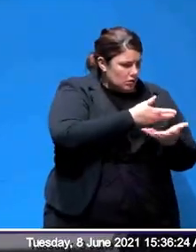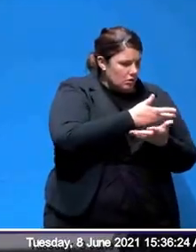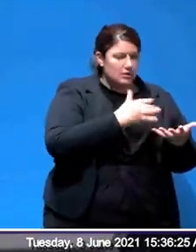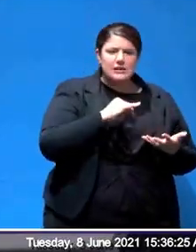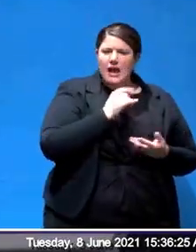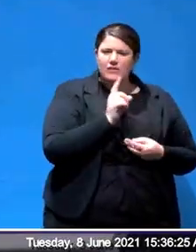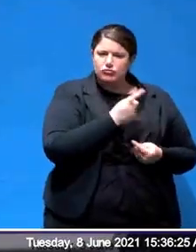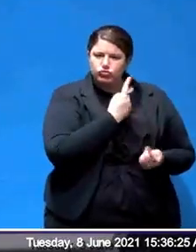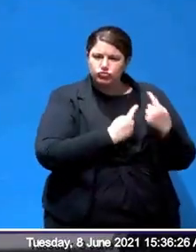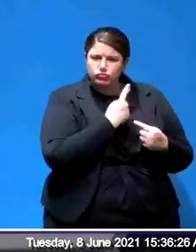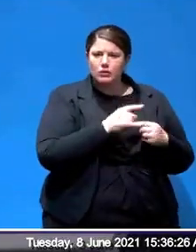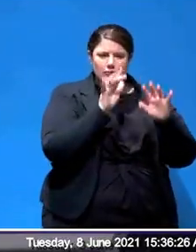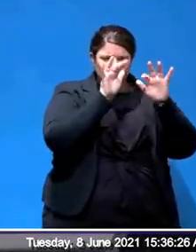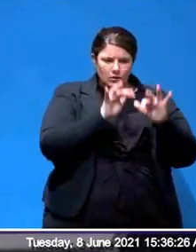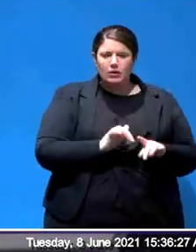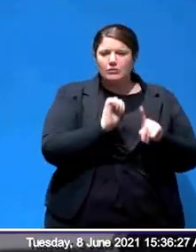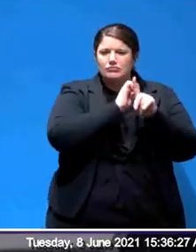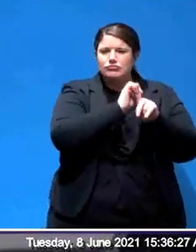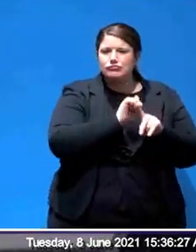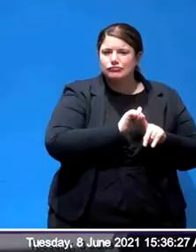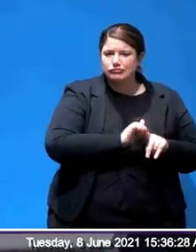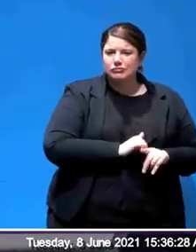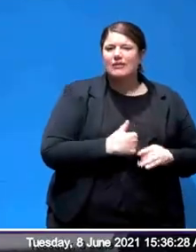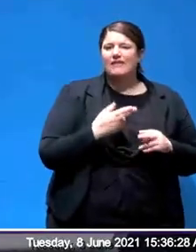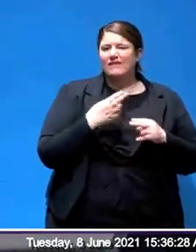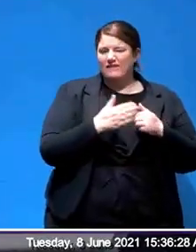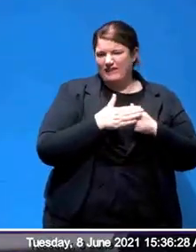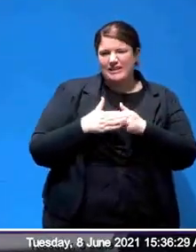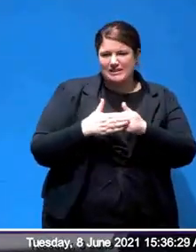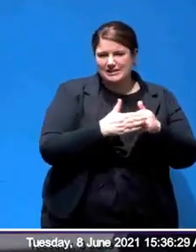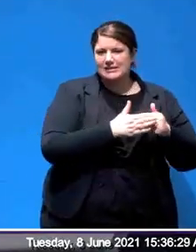member about what it was that they were trying to say, and amend that or they